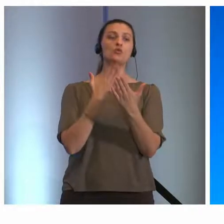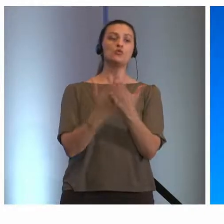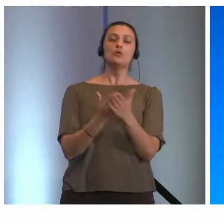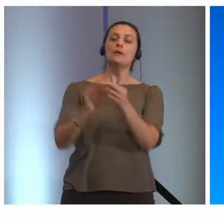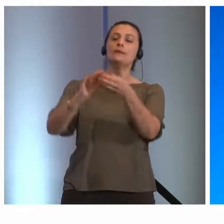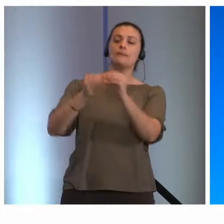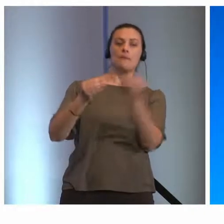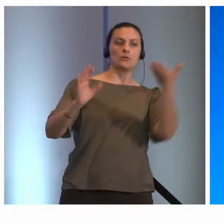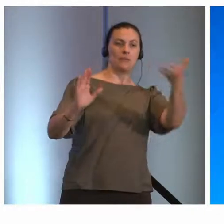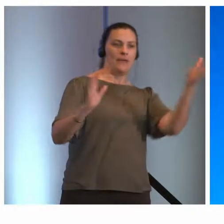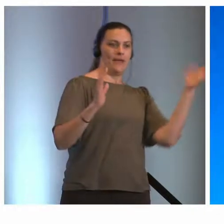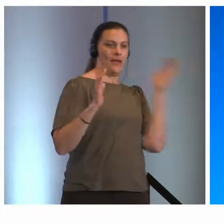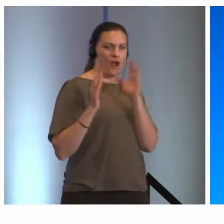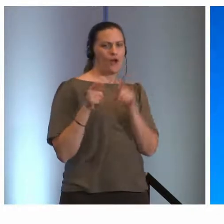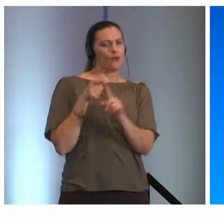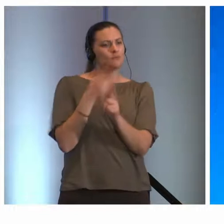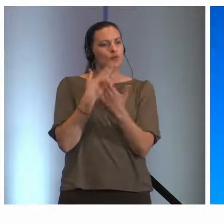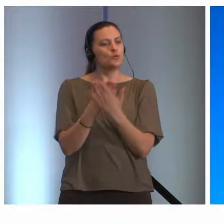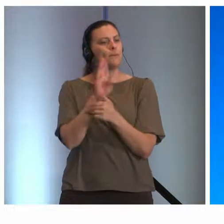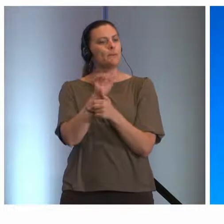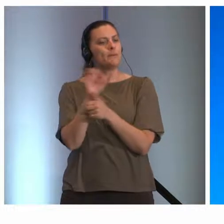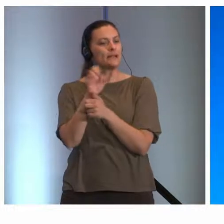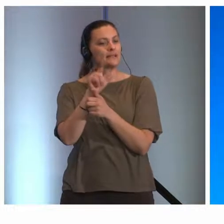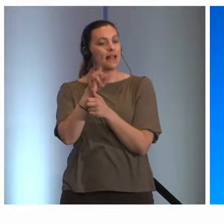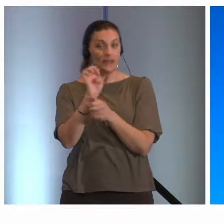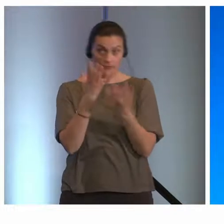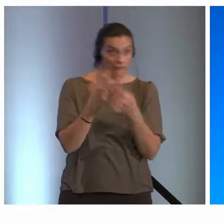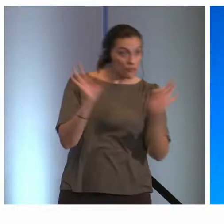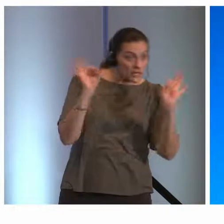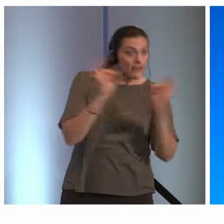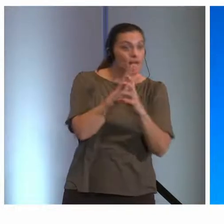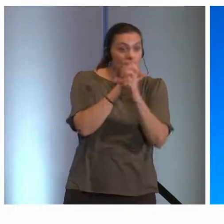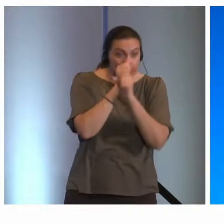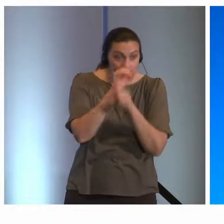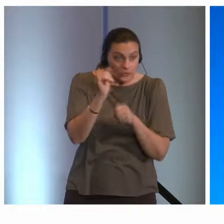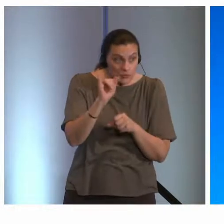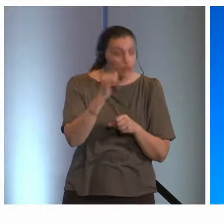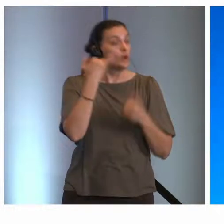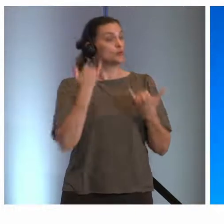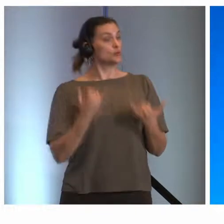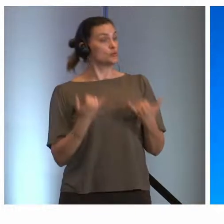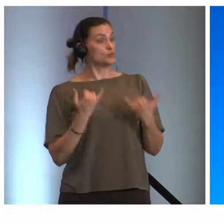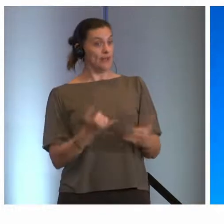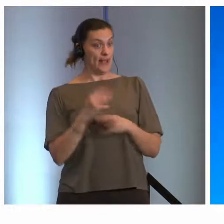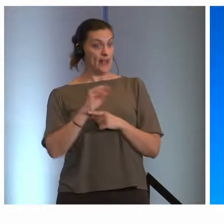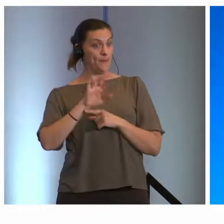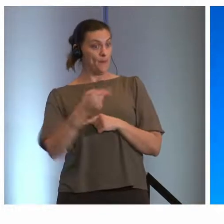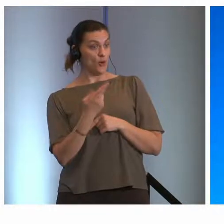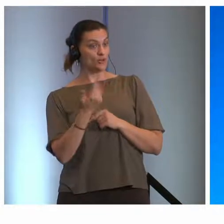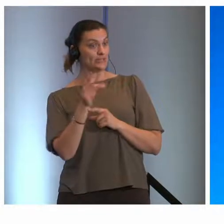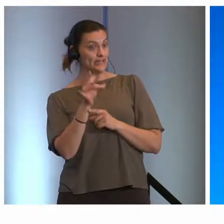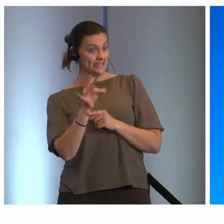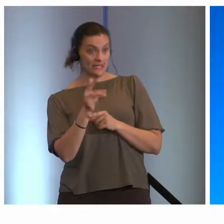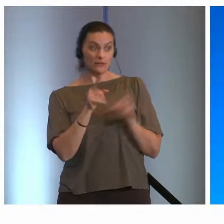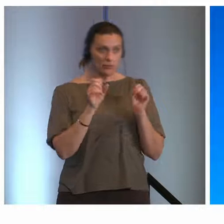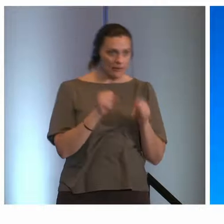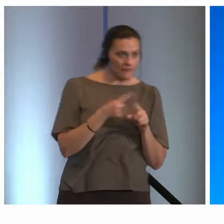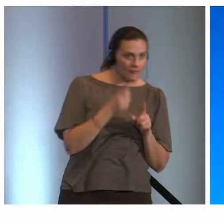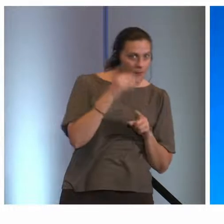best part of this, is, it gives you a baseline, it's free, it's confidential; today, is March 18th, and for those of